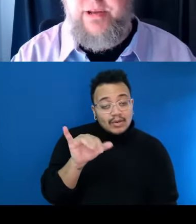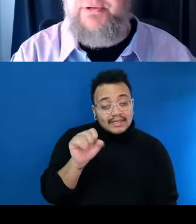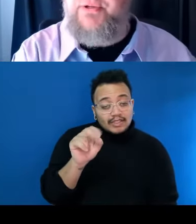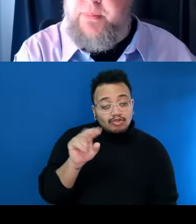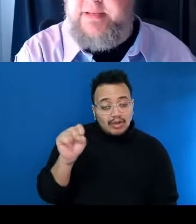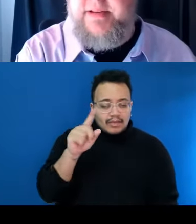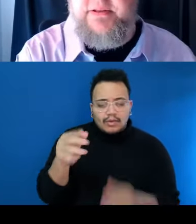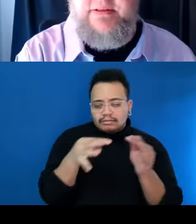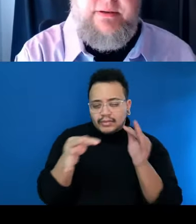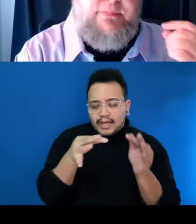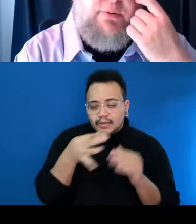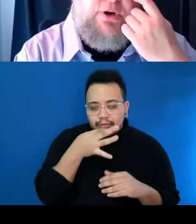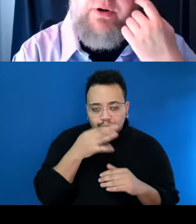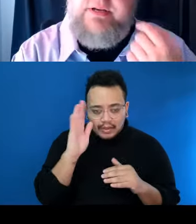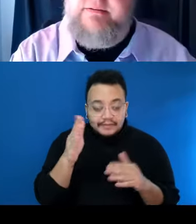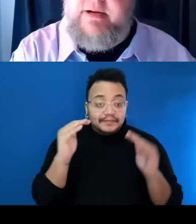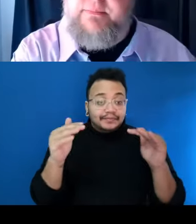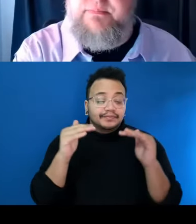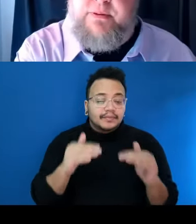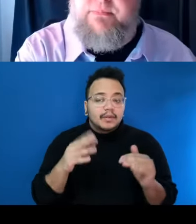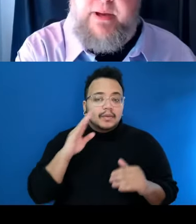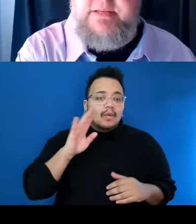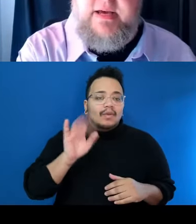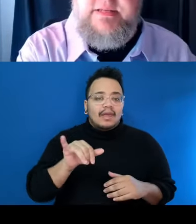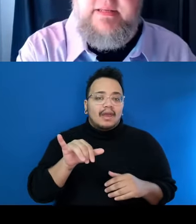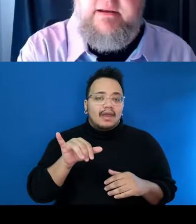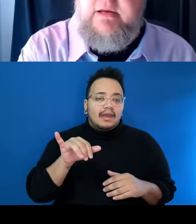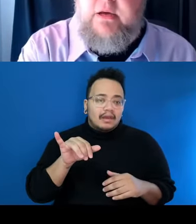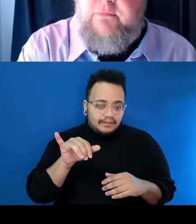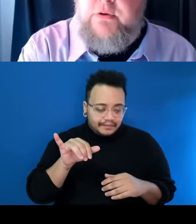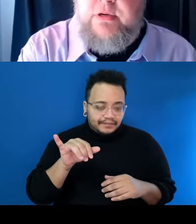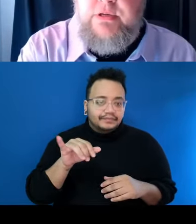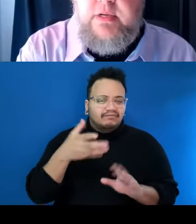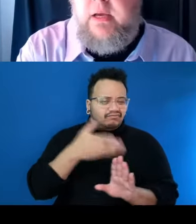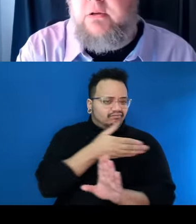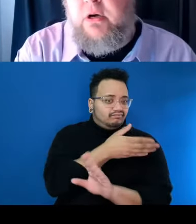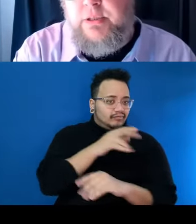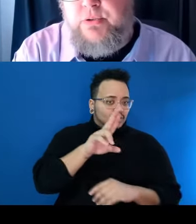We know too, based on the current, the past slides that folks are using alcohol